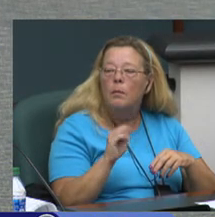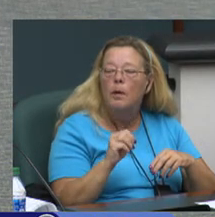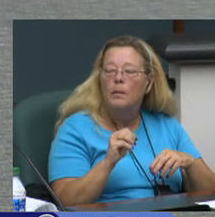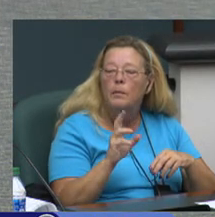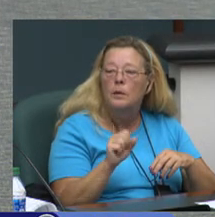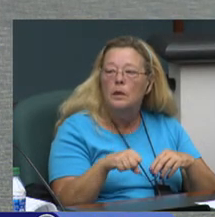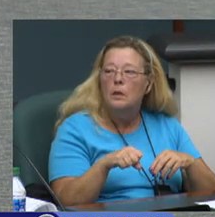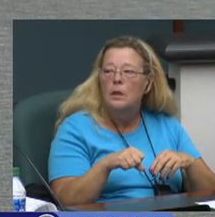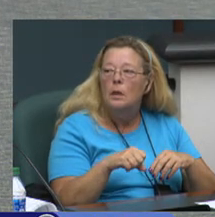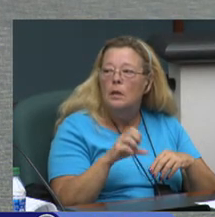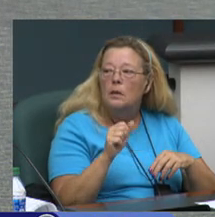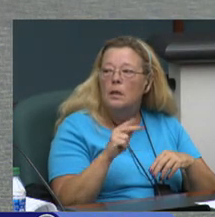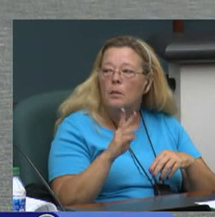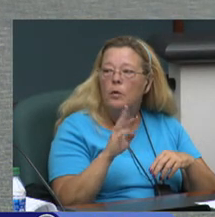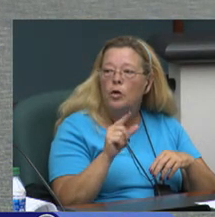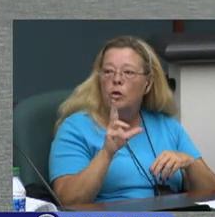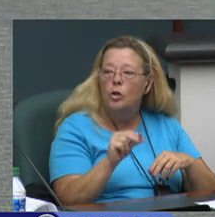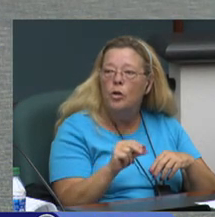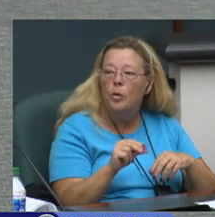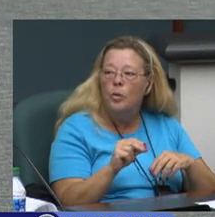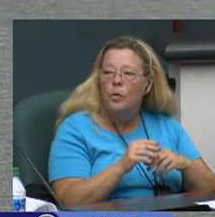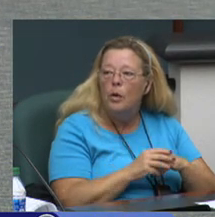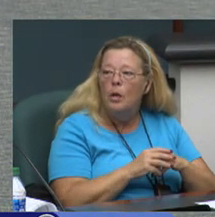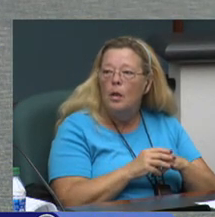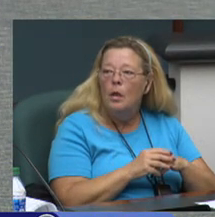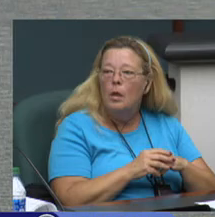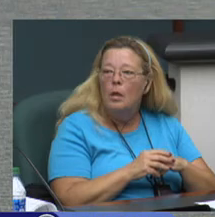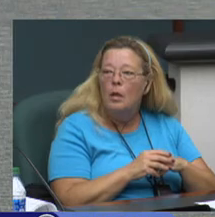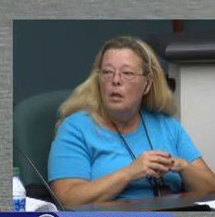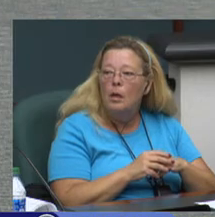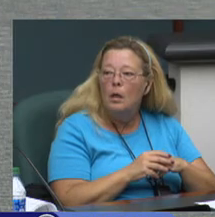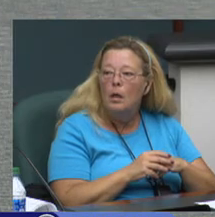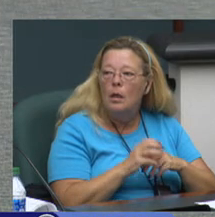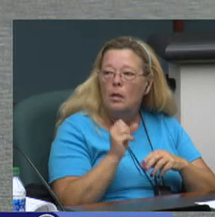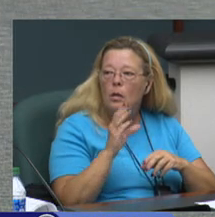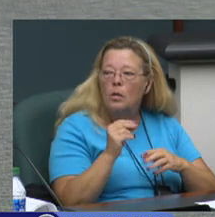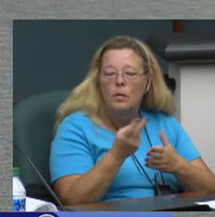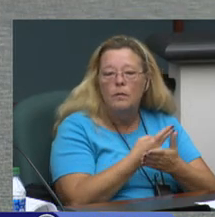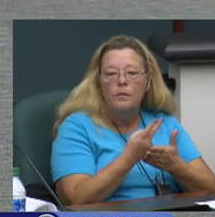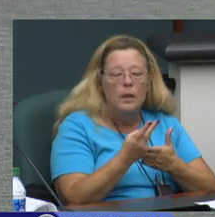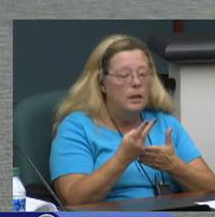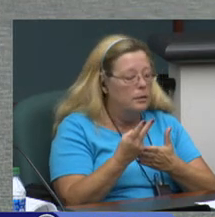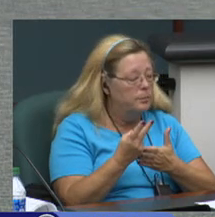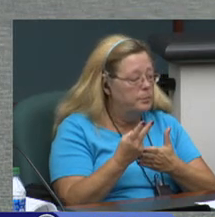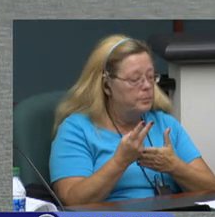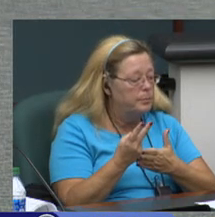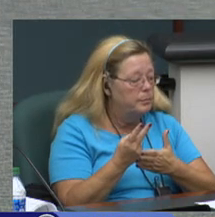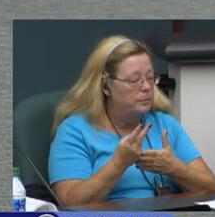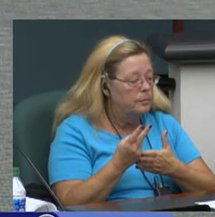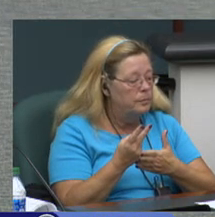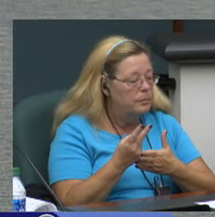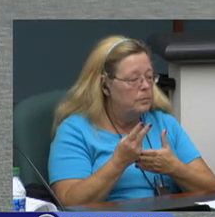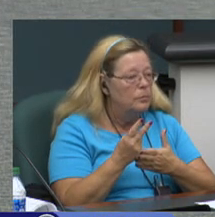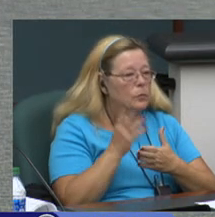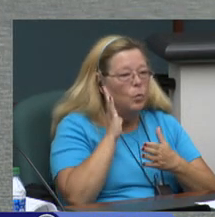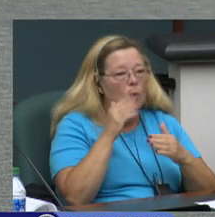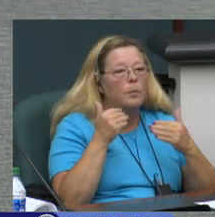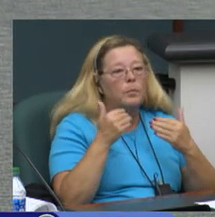Sandberg no so the motion fails all right then we will move on to the